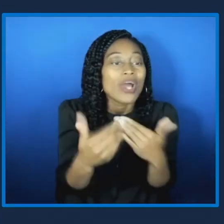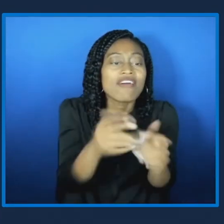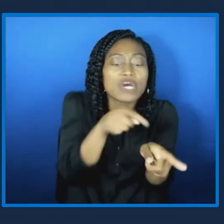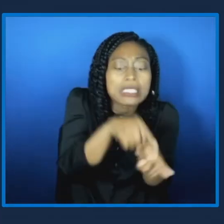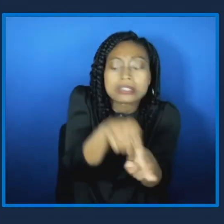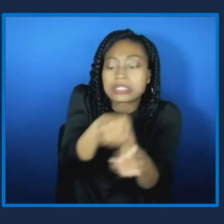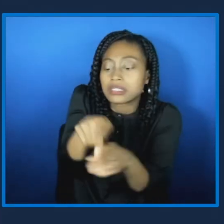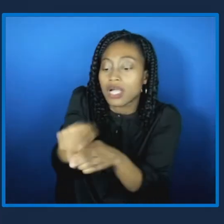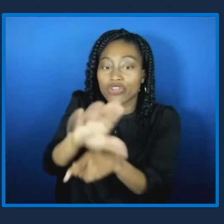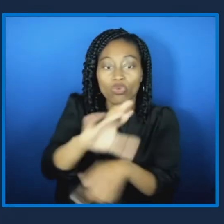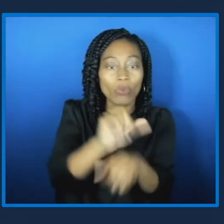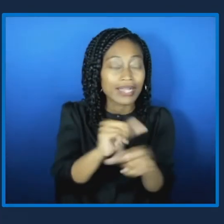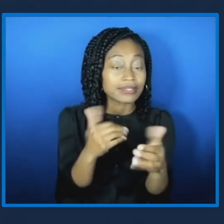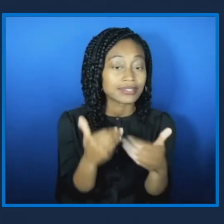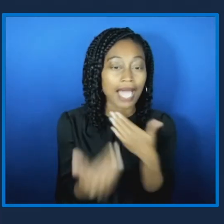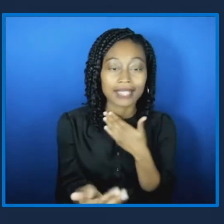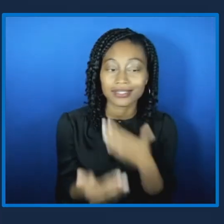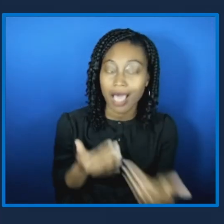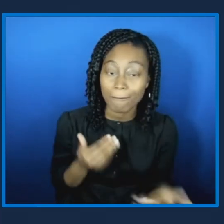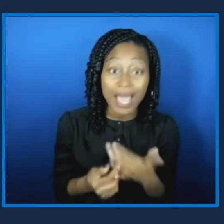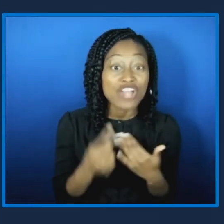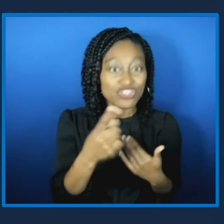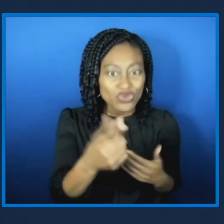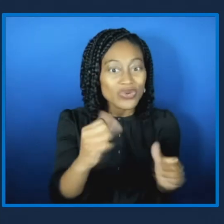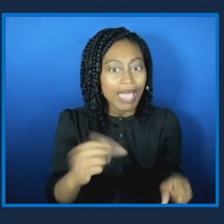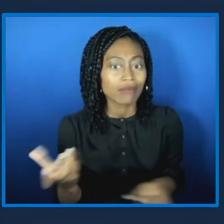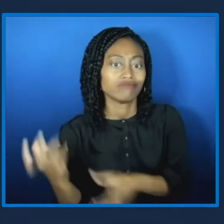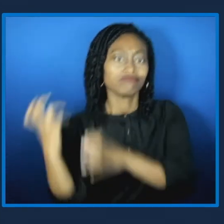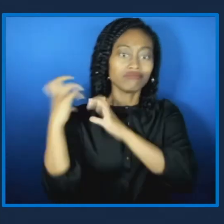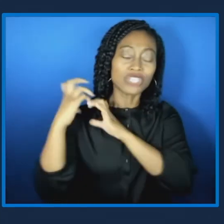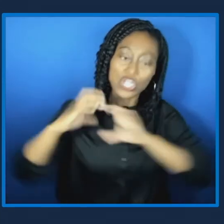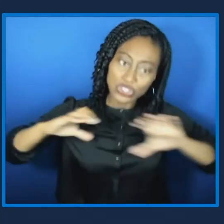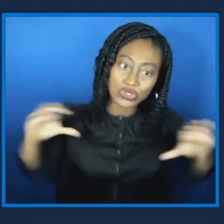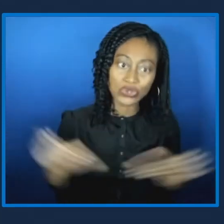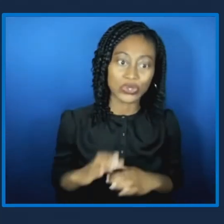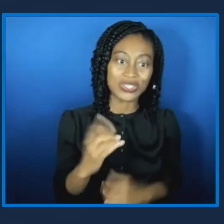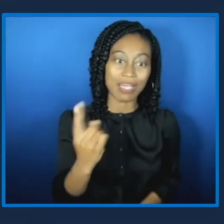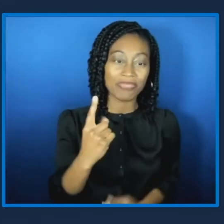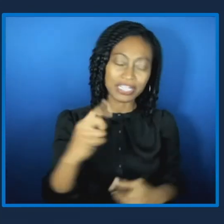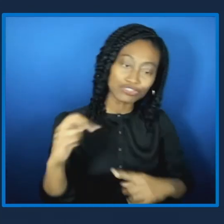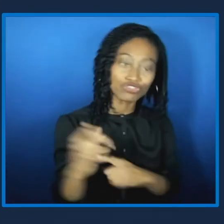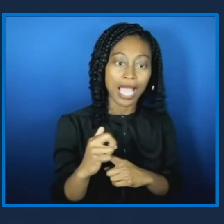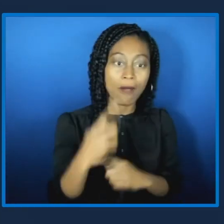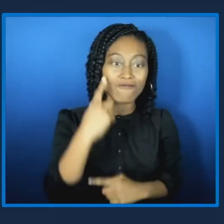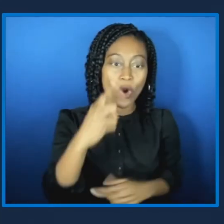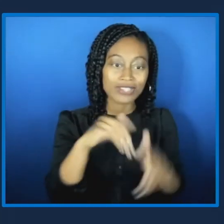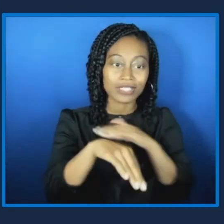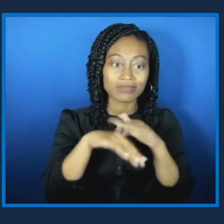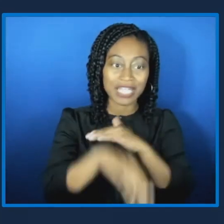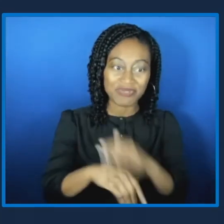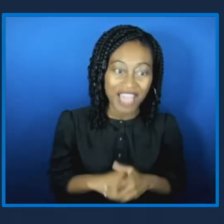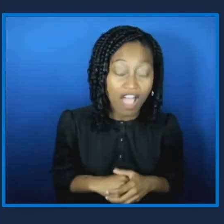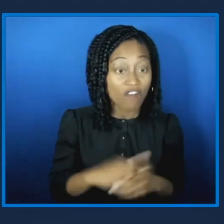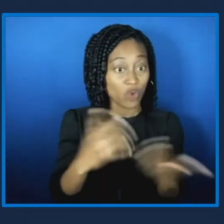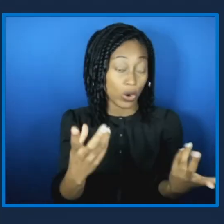you can do something to either champion accessibility, digital inclusion or disability inclusion,